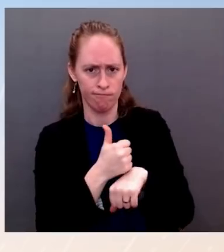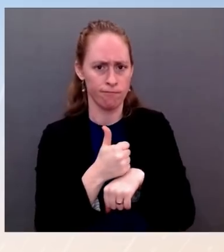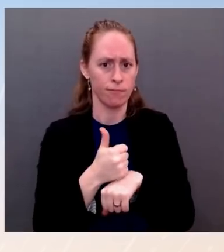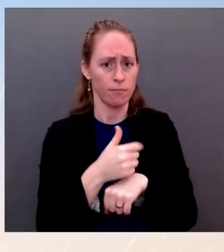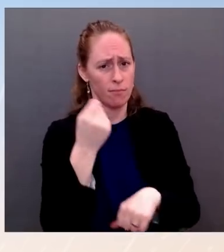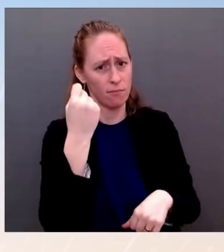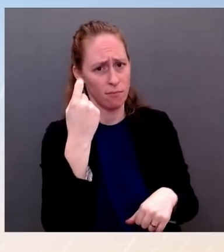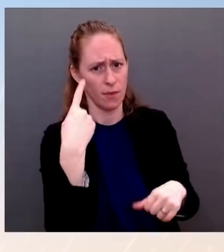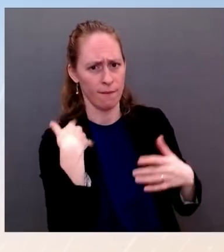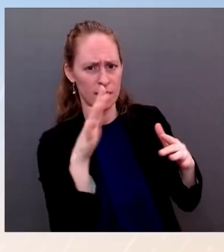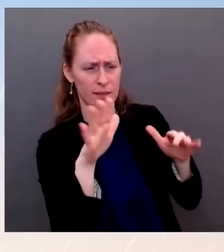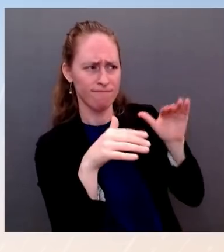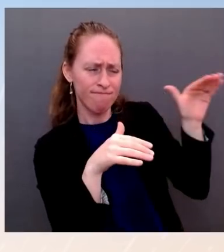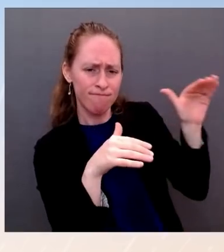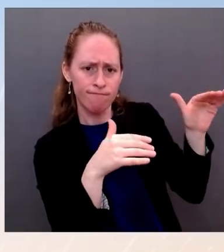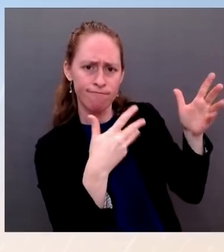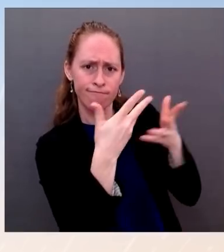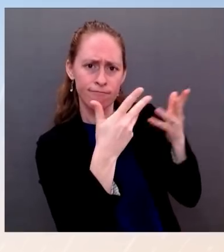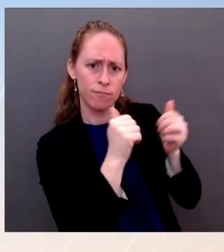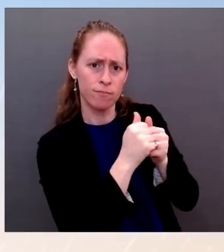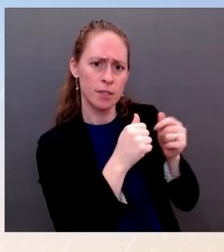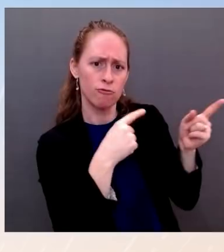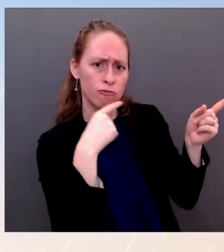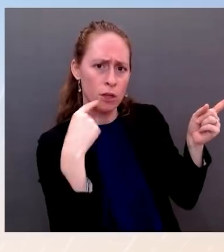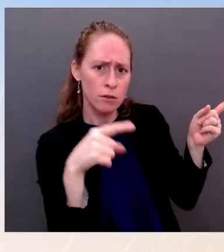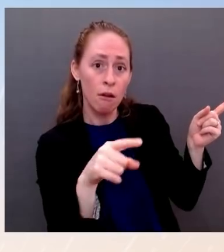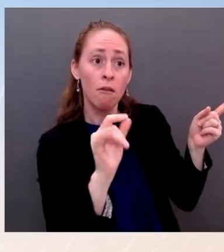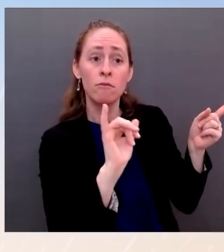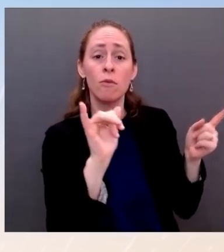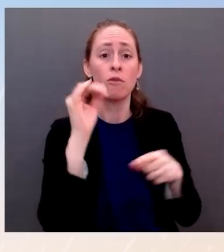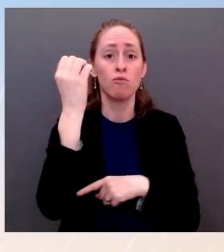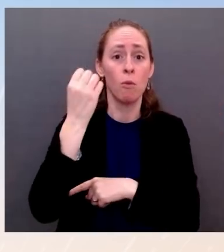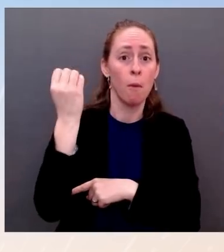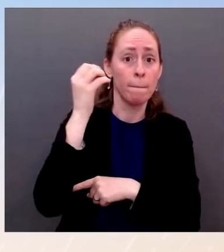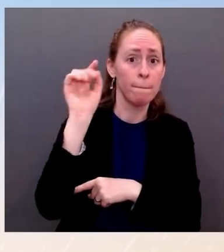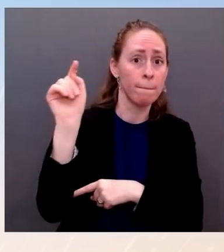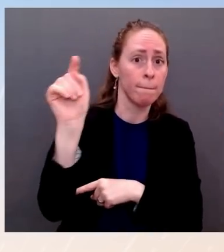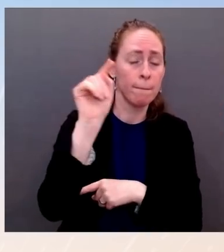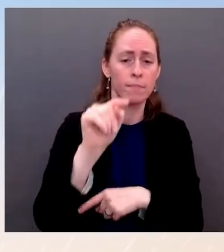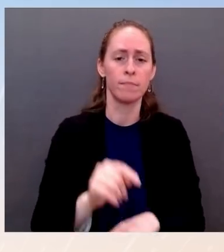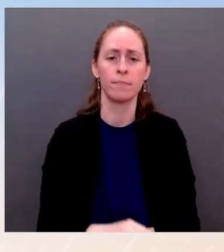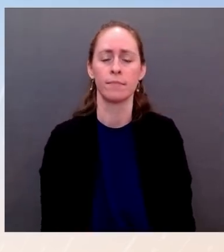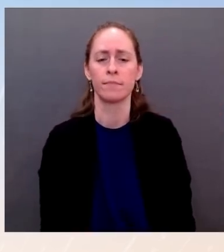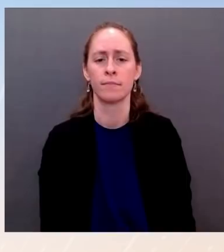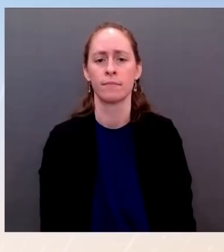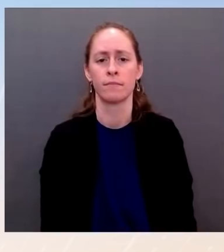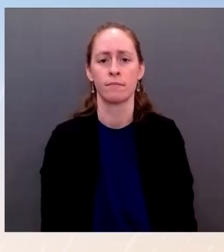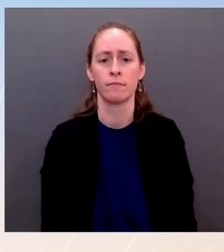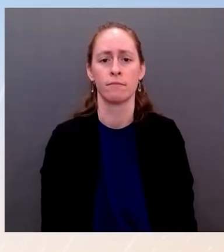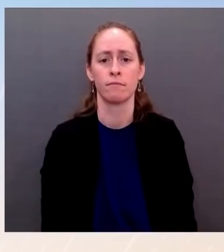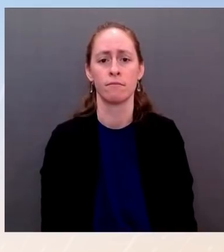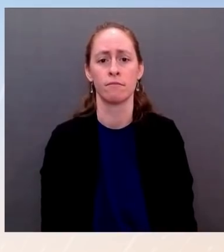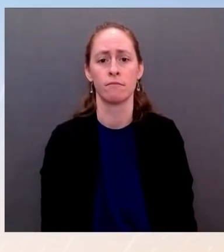We are also ready to respond decisively, alongside those allies and partners, should Russia choose to take military action.